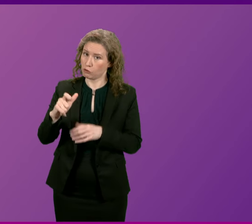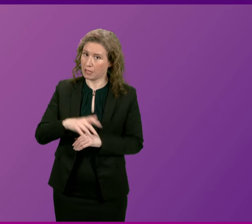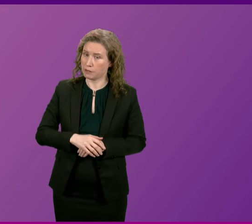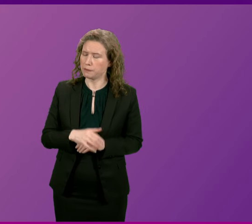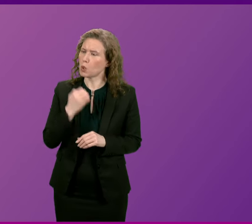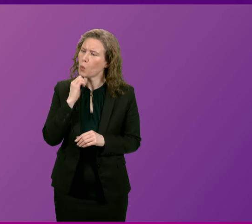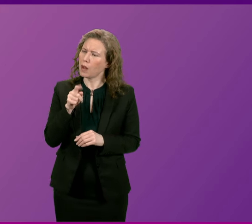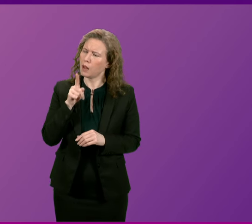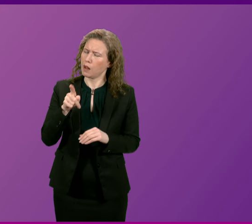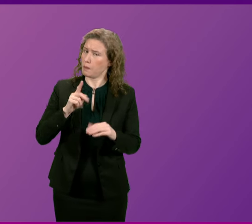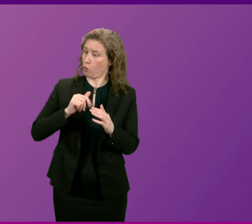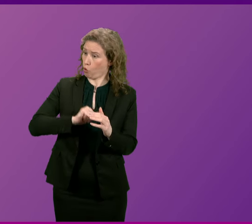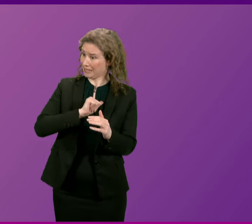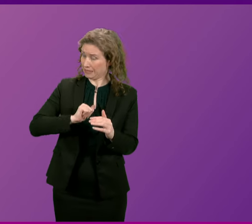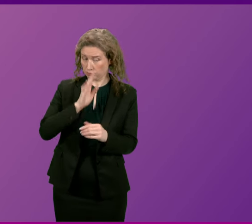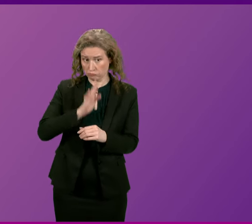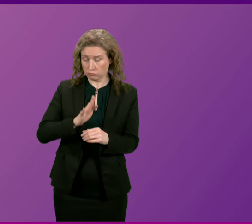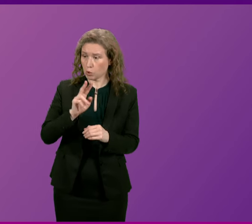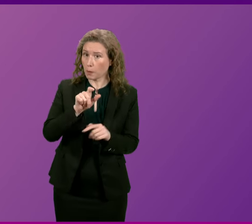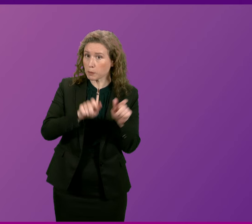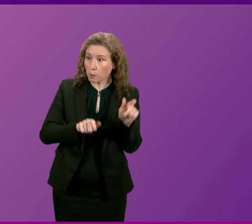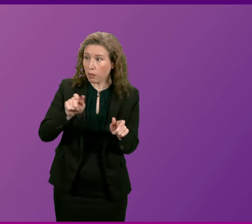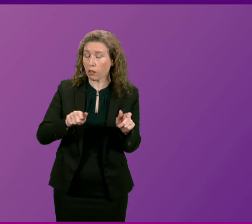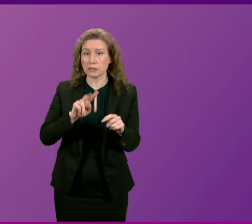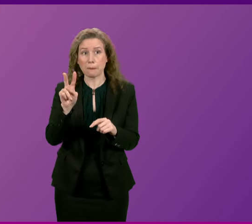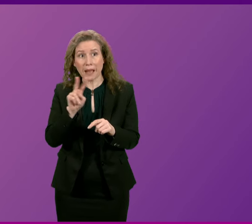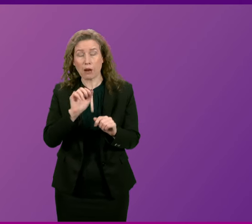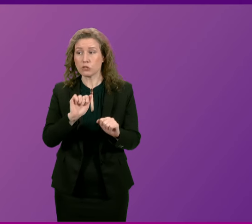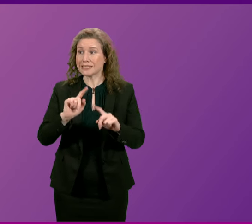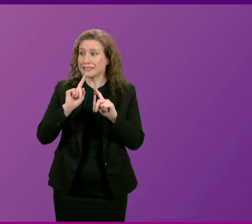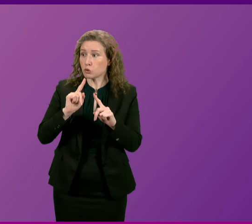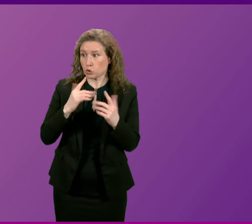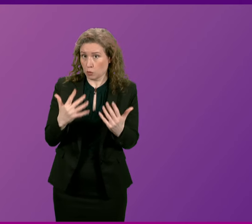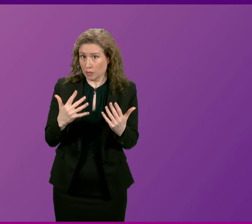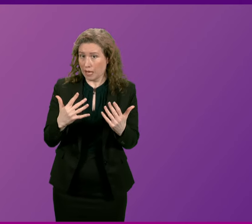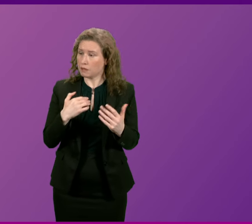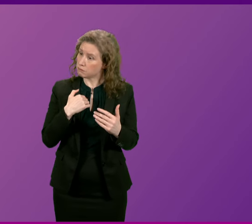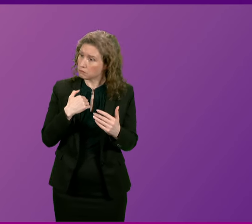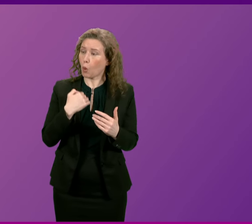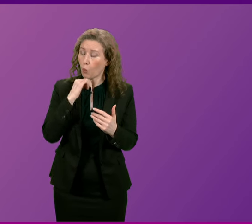honest with pupils, parents and teachers today? Will he stick to